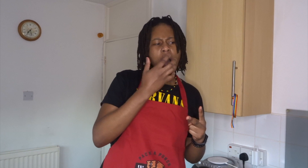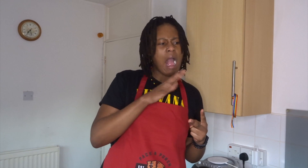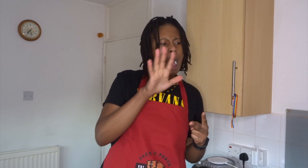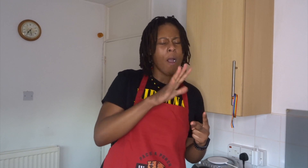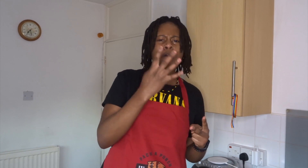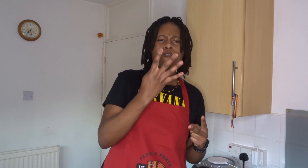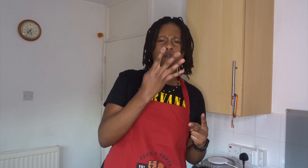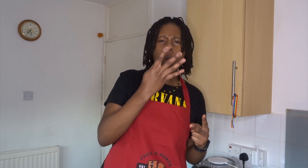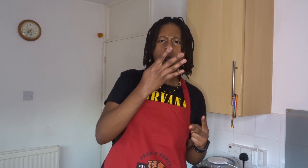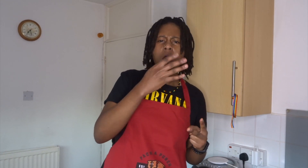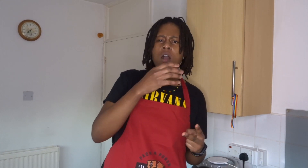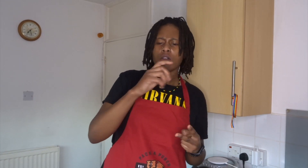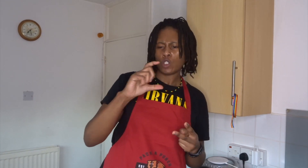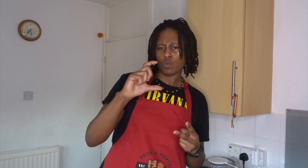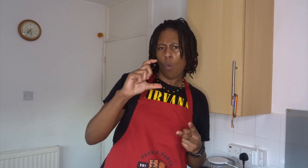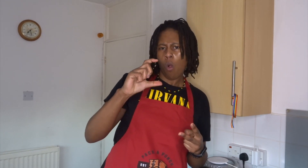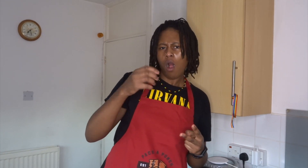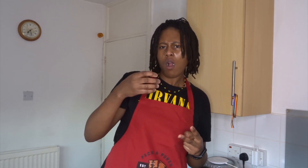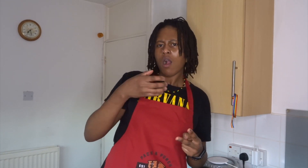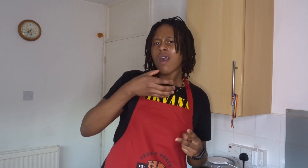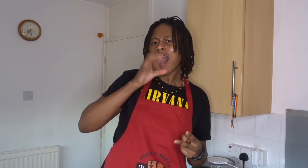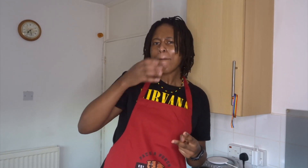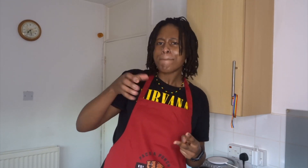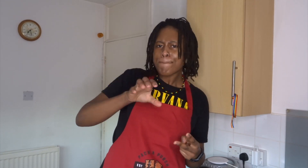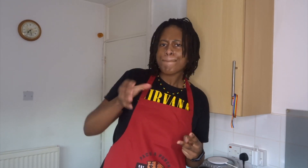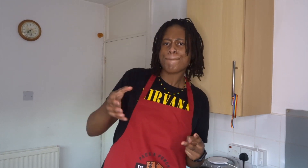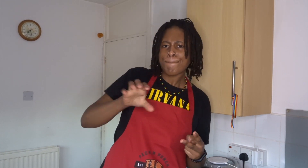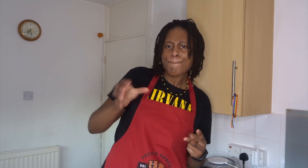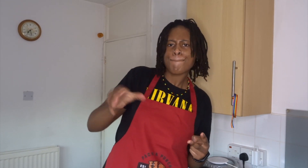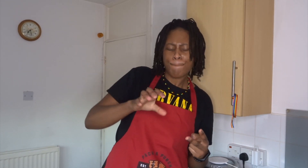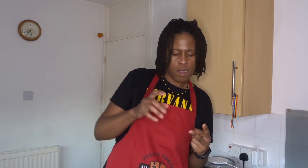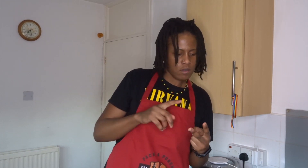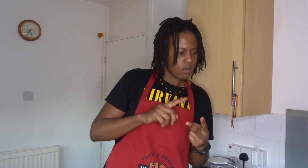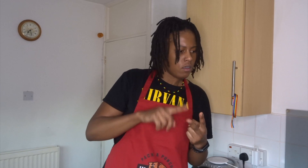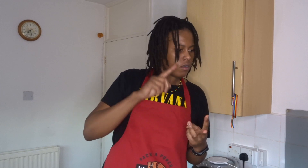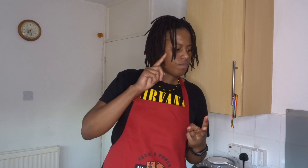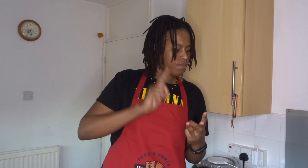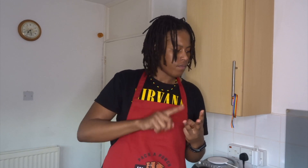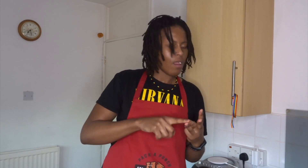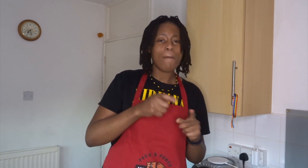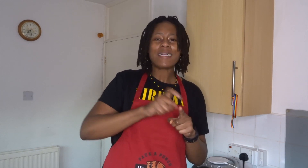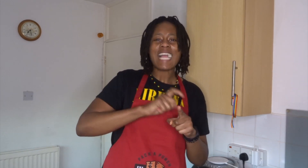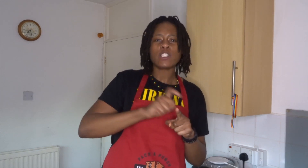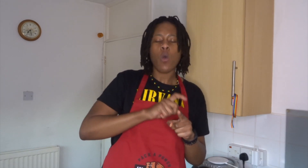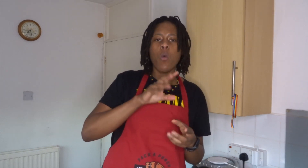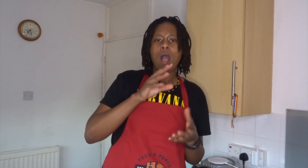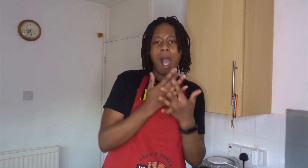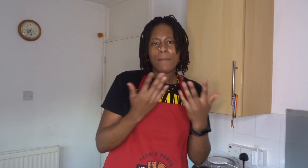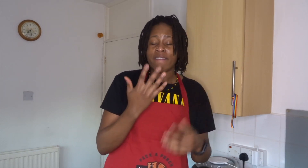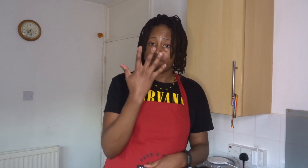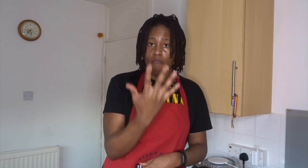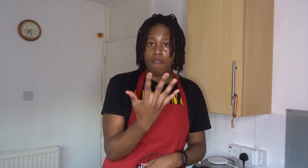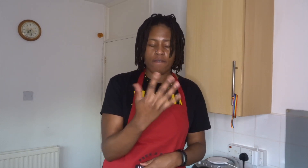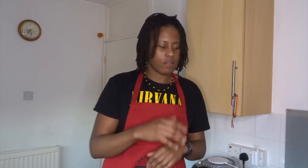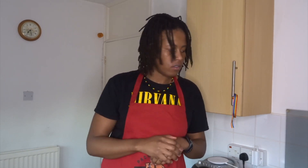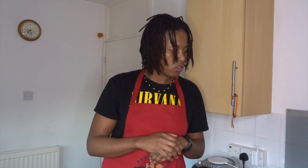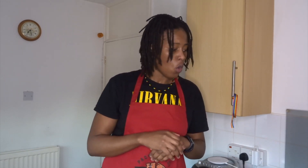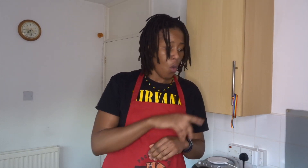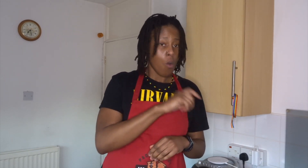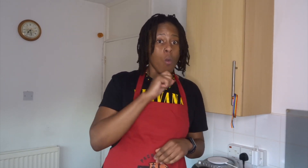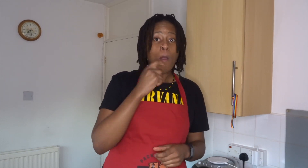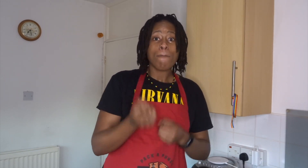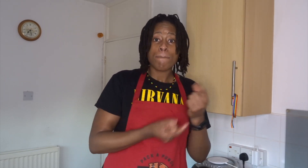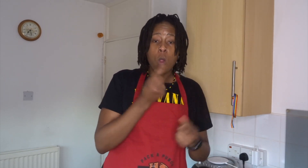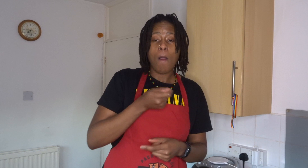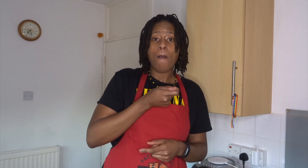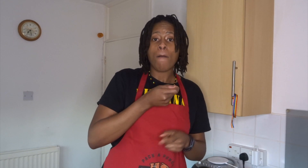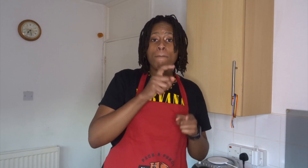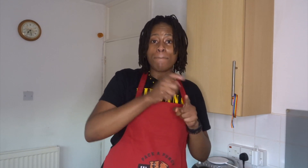I've used 300g of red lentils, and 4 cups of rice, I've also used 5 potatoes